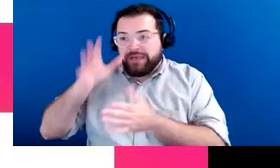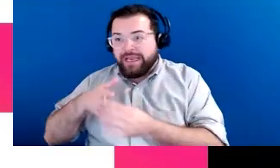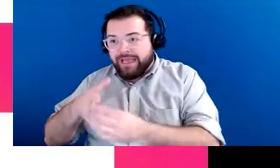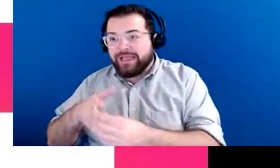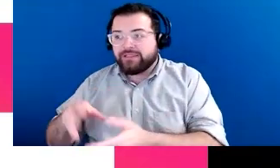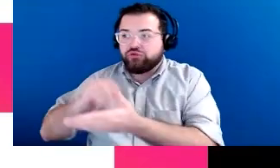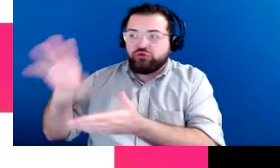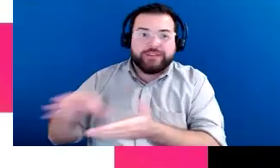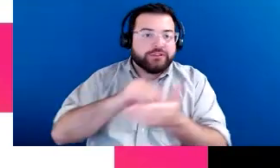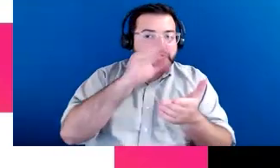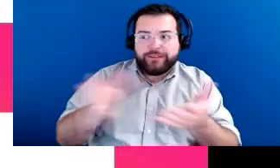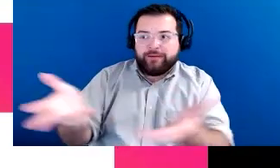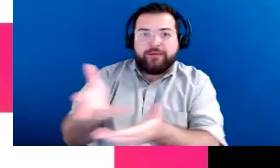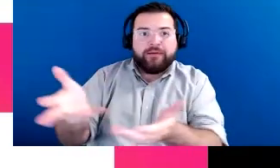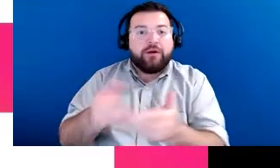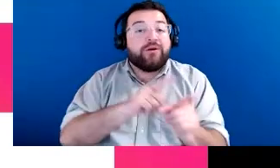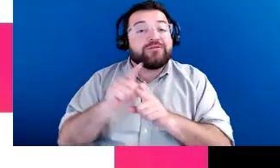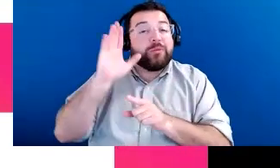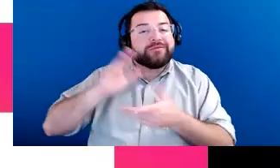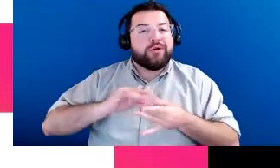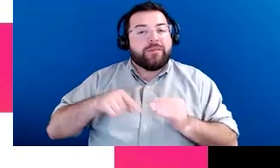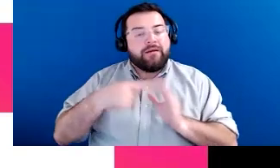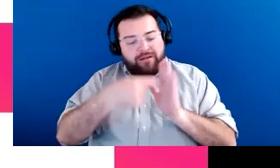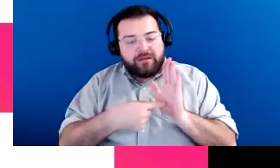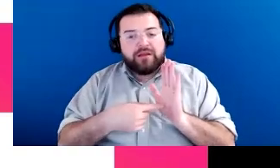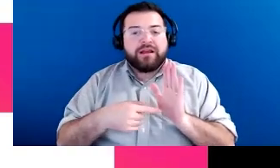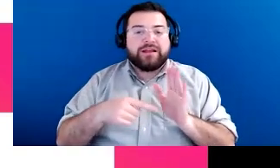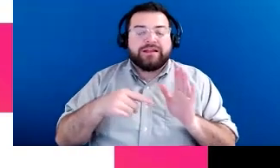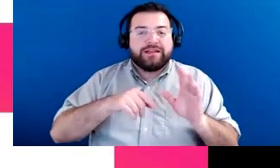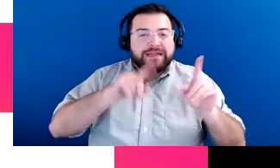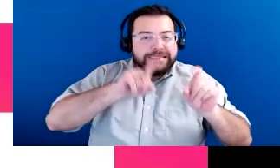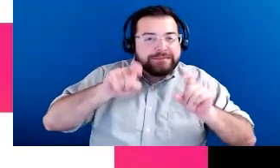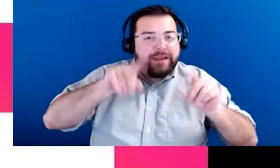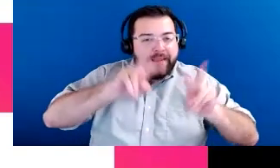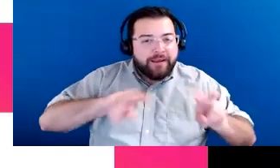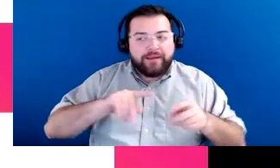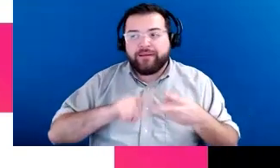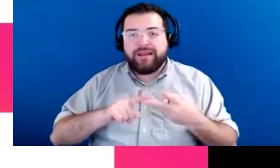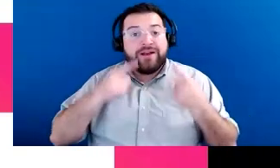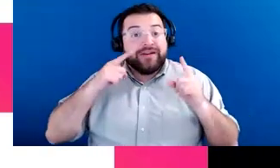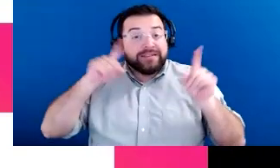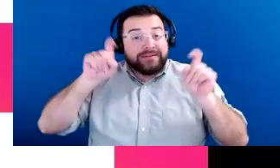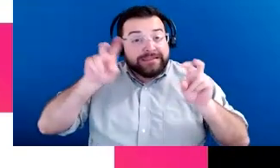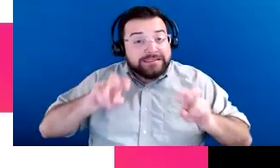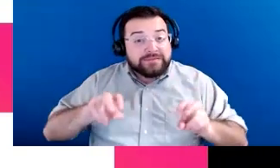It also talks about assessment, effective assessment, providing guidance and feedback for students.